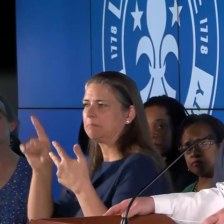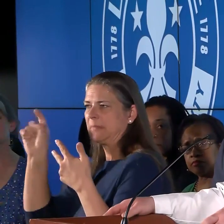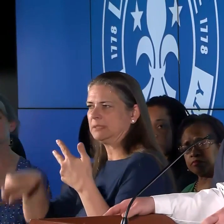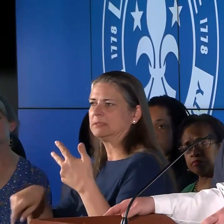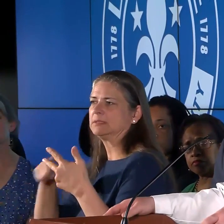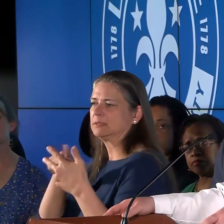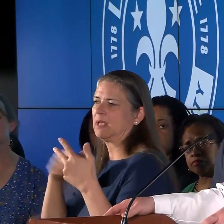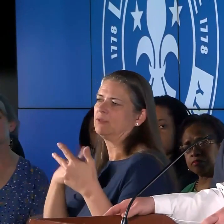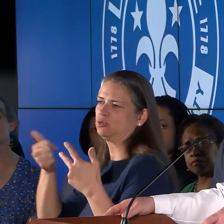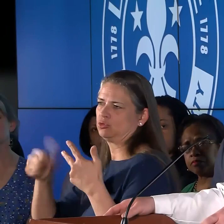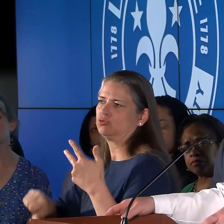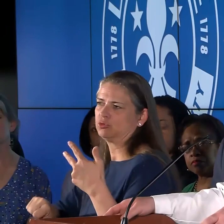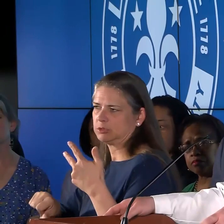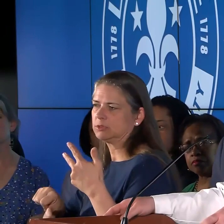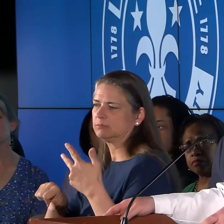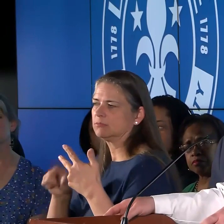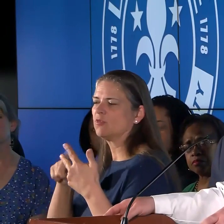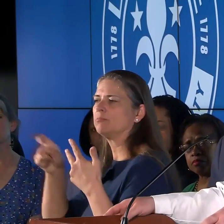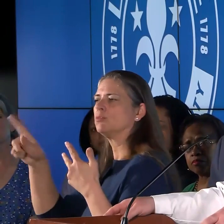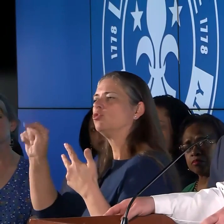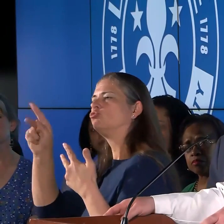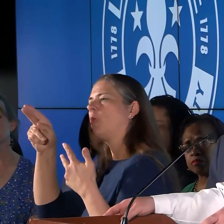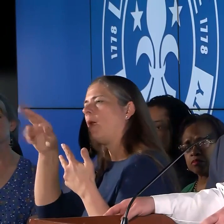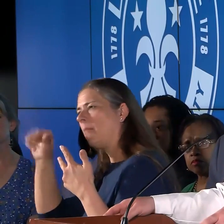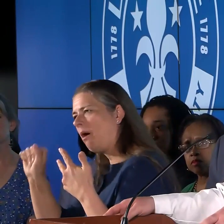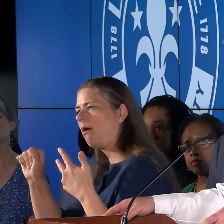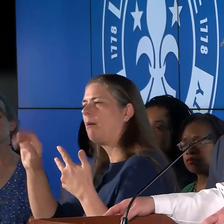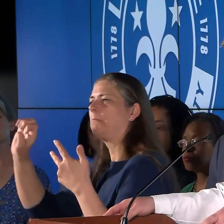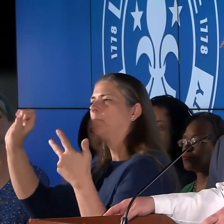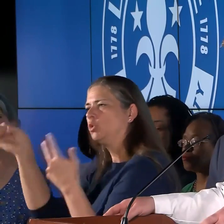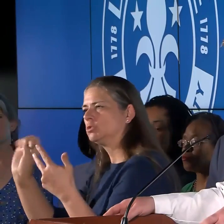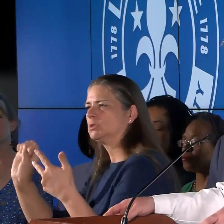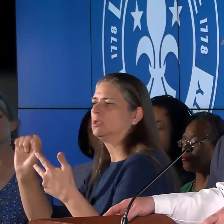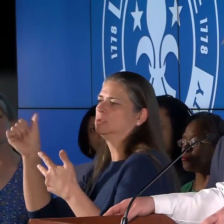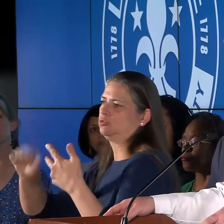and from our trauma team and our emergency department services, we were